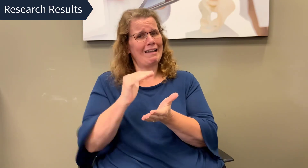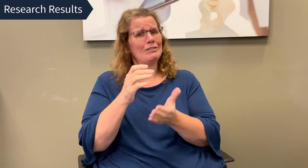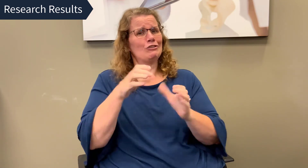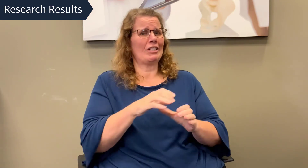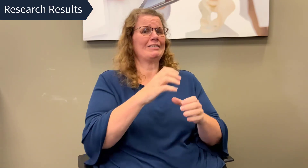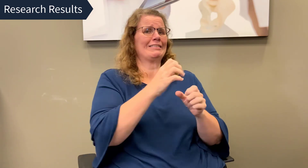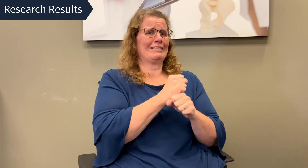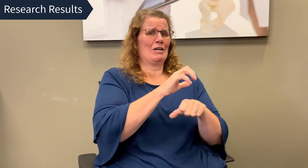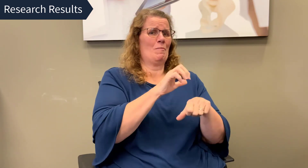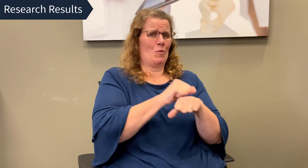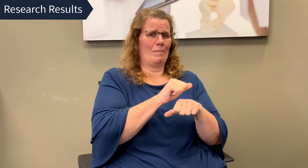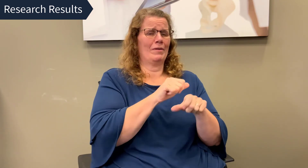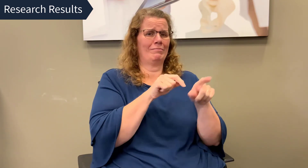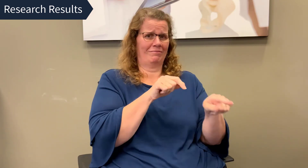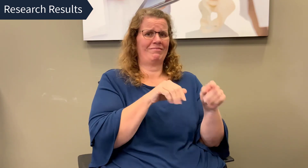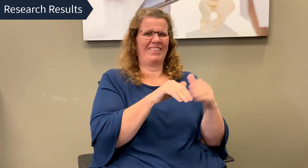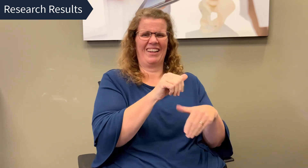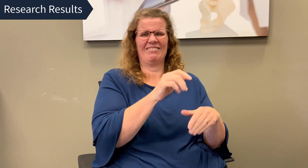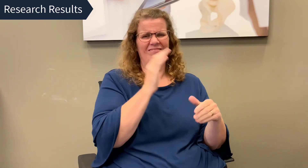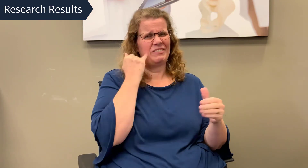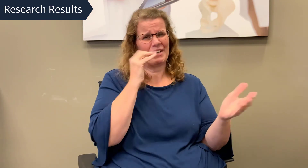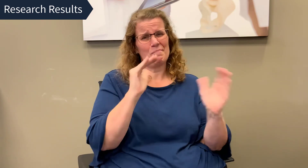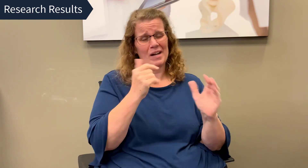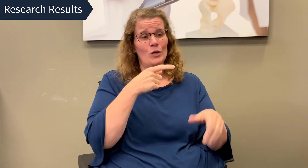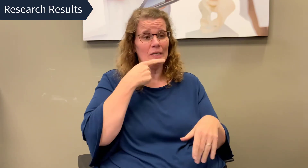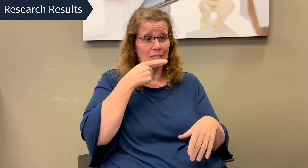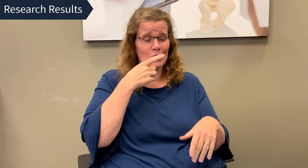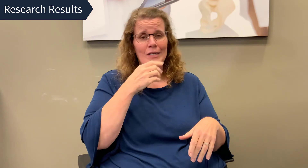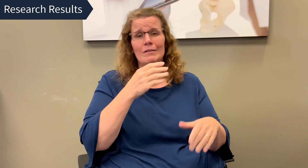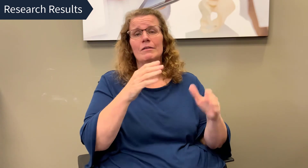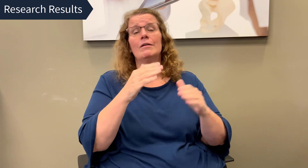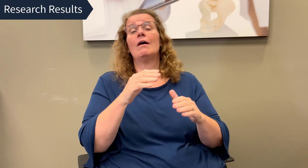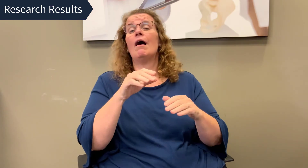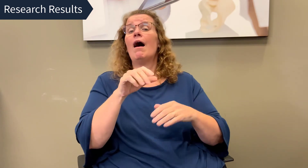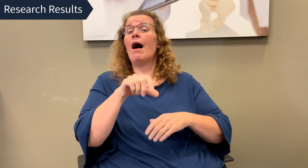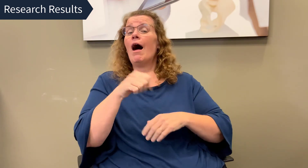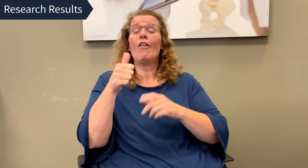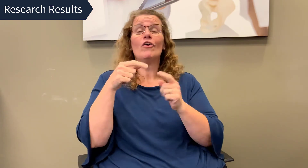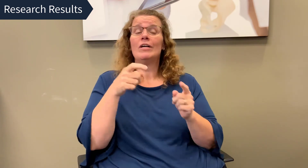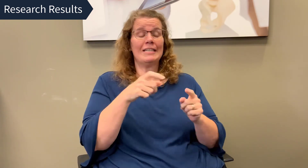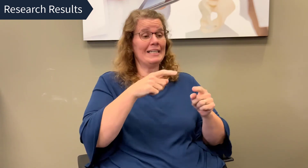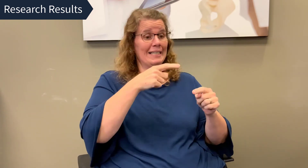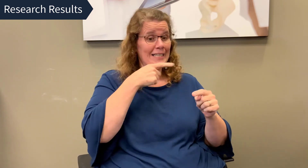hearing patients were almost twice as likely to succeed when securing new